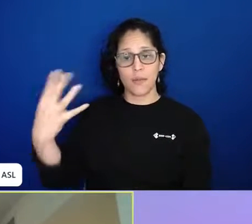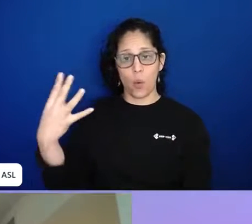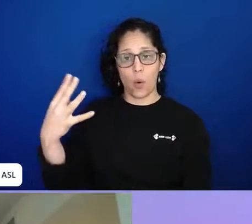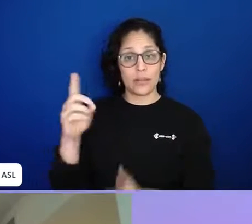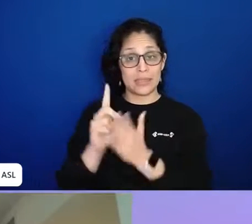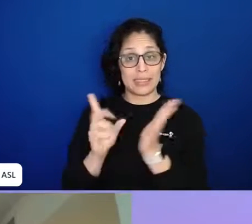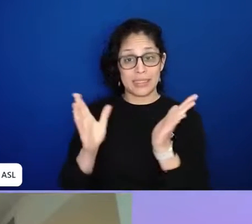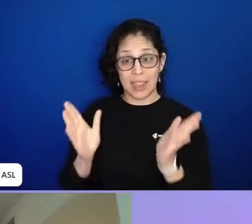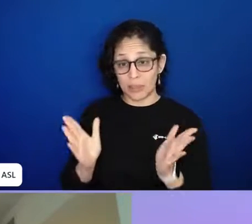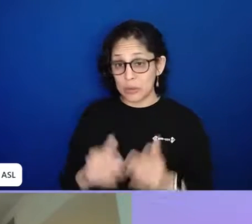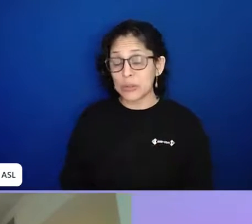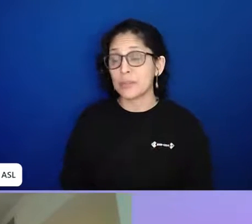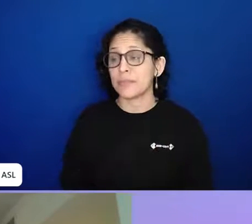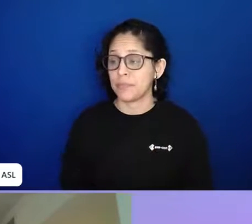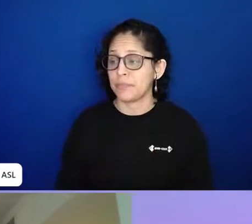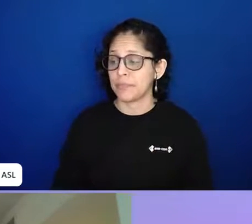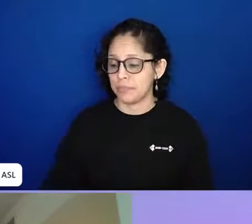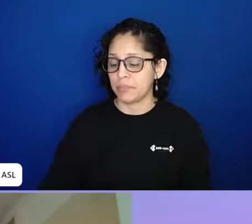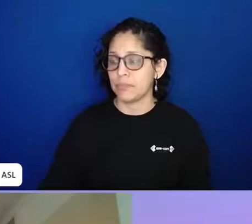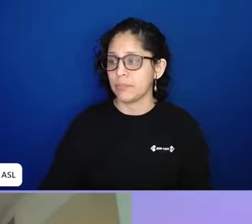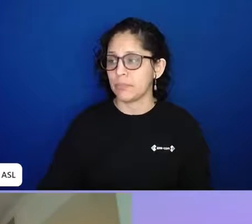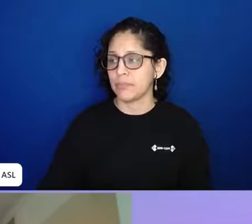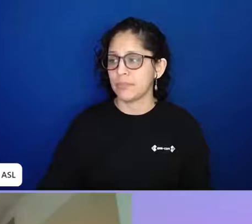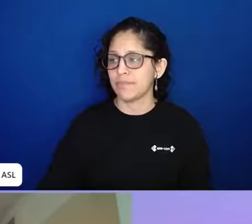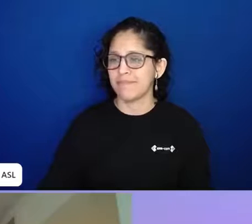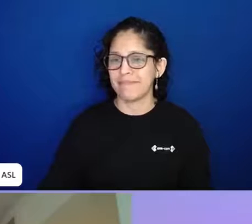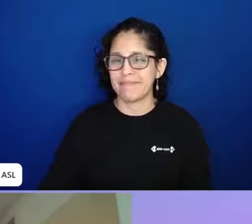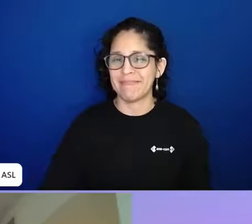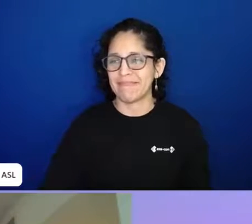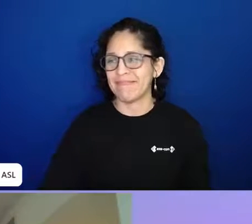Next question, can you tell us more about axe for